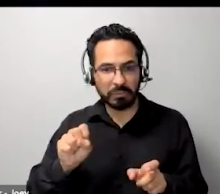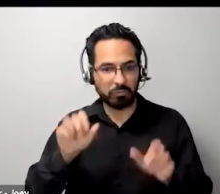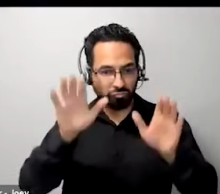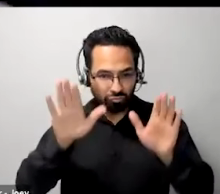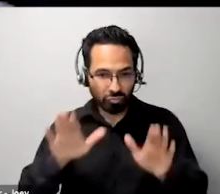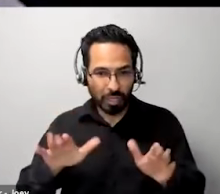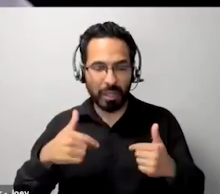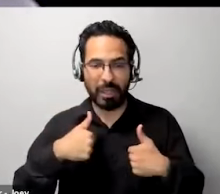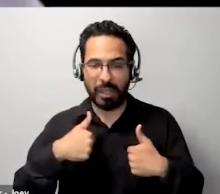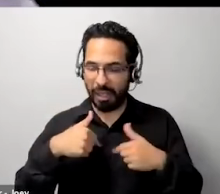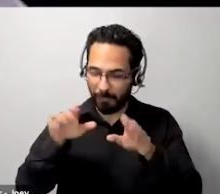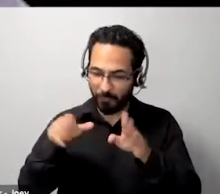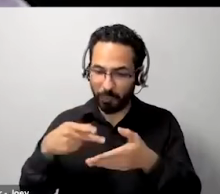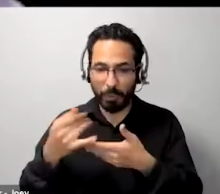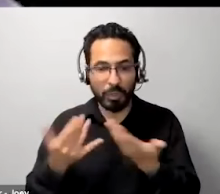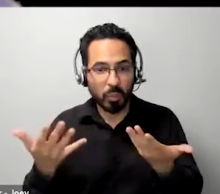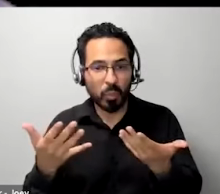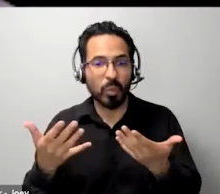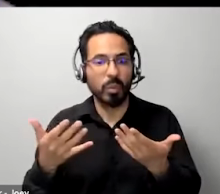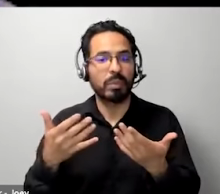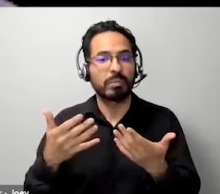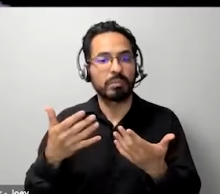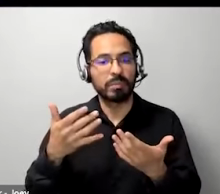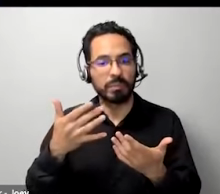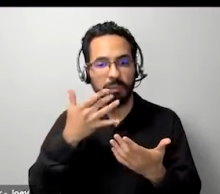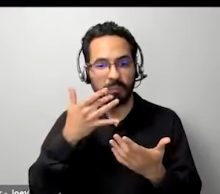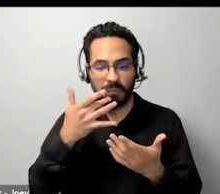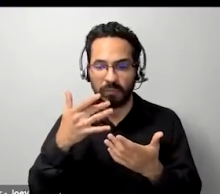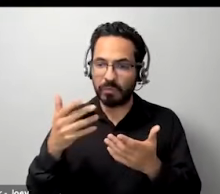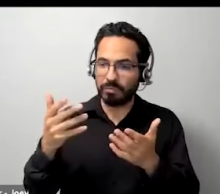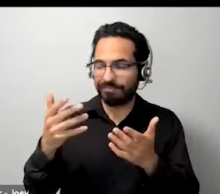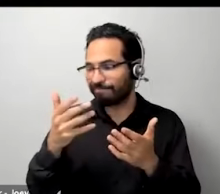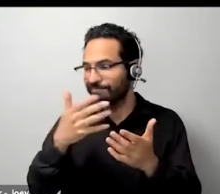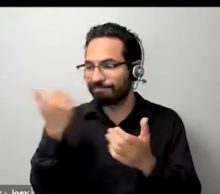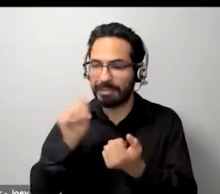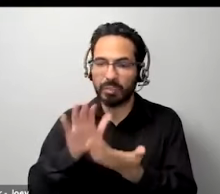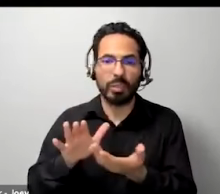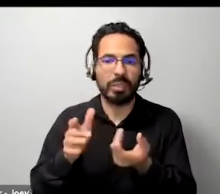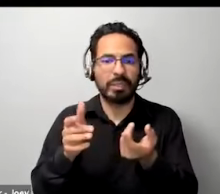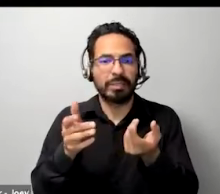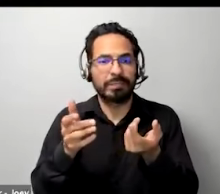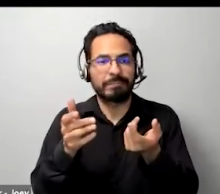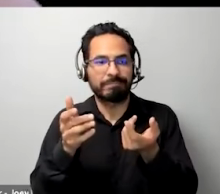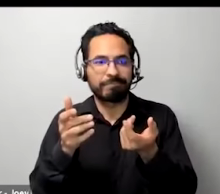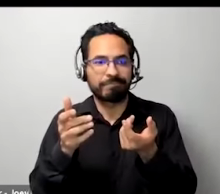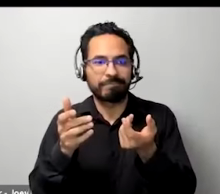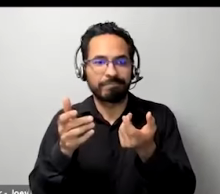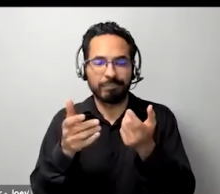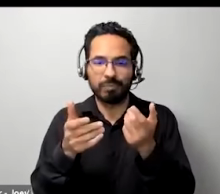and I've decided I wanna work on the project of what's the best way to present images